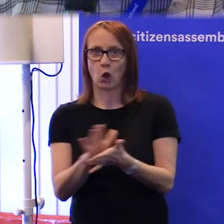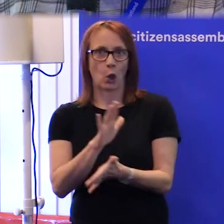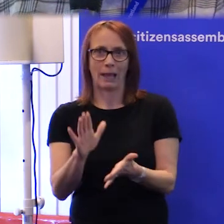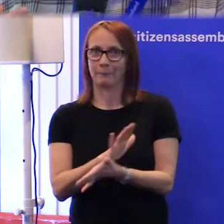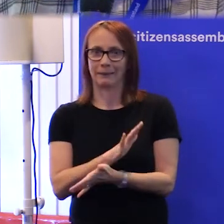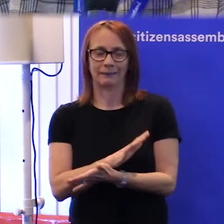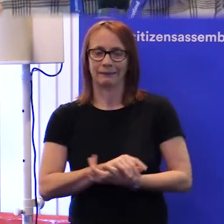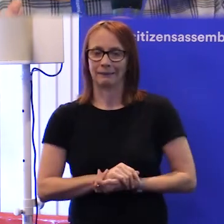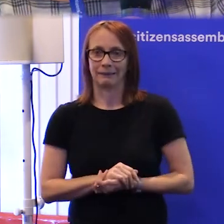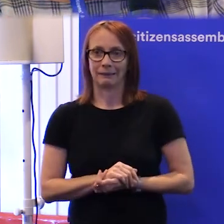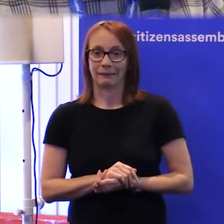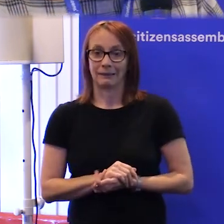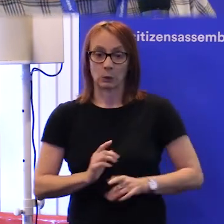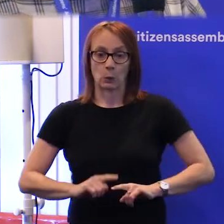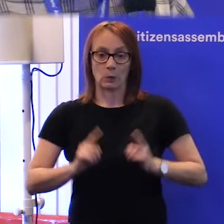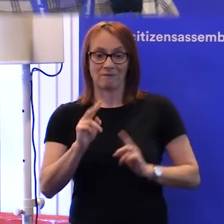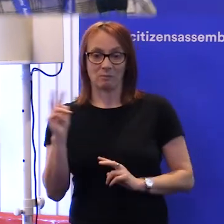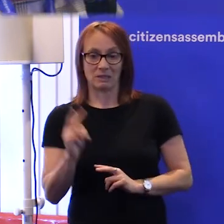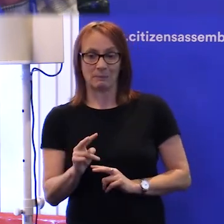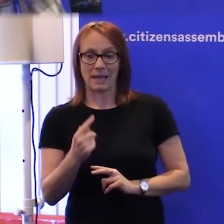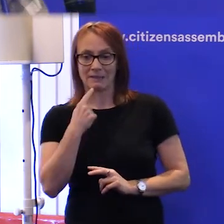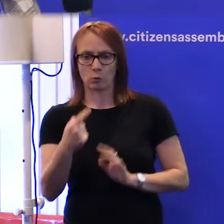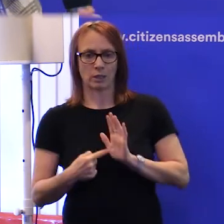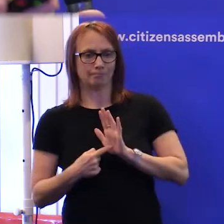and if I was coming from a different perspective I could sell that to you as